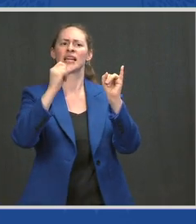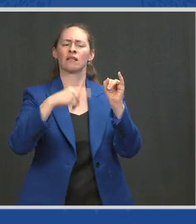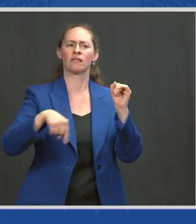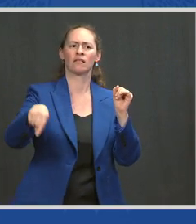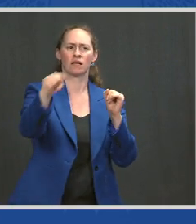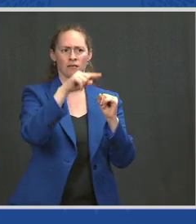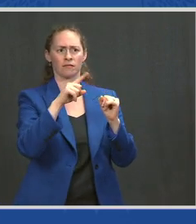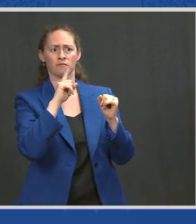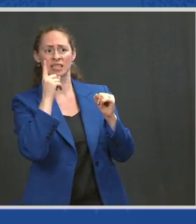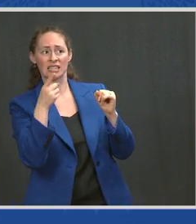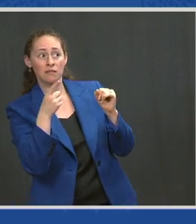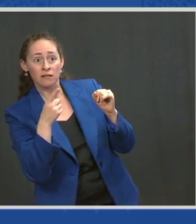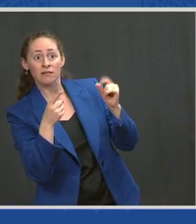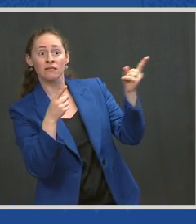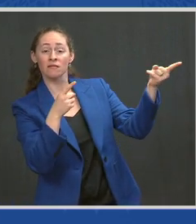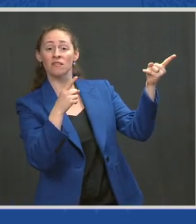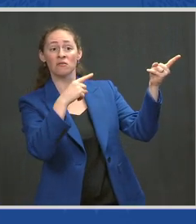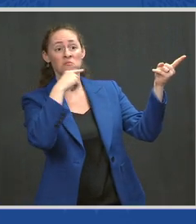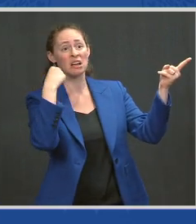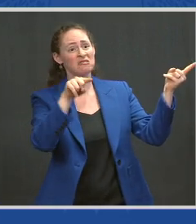after President Yeltsin invited us in.